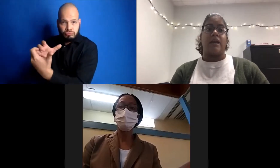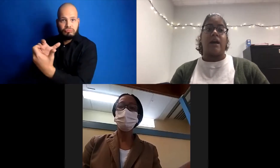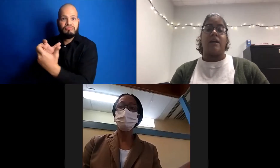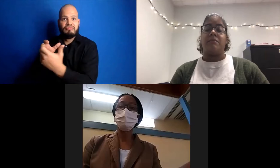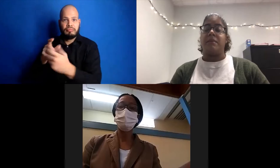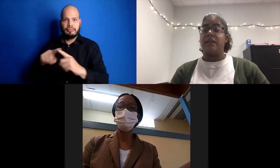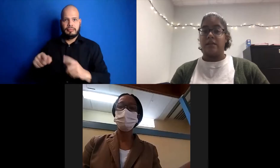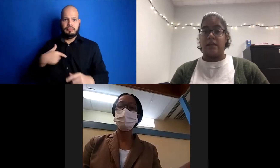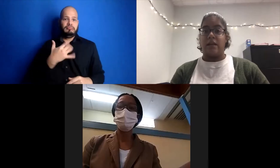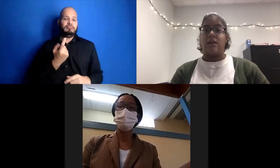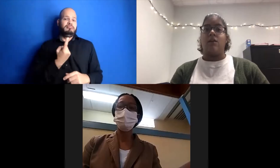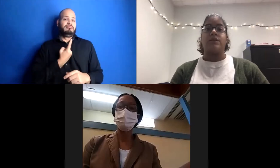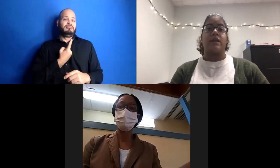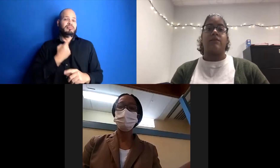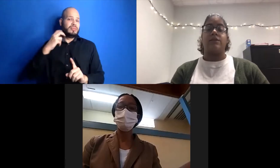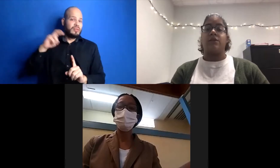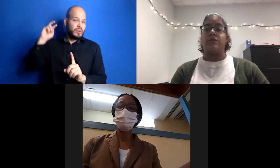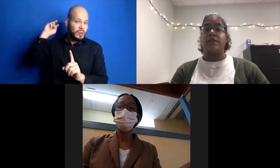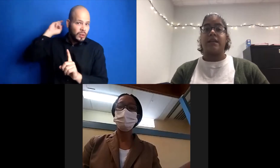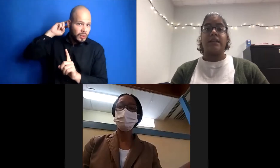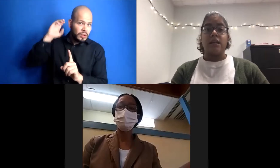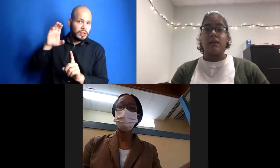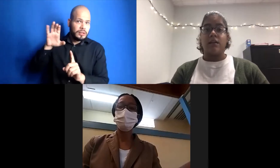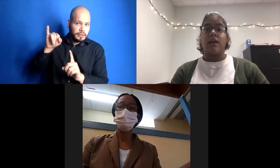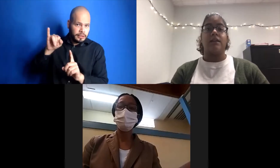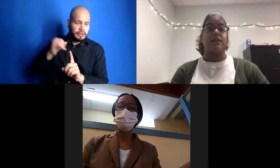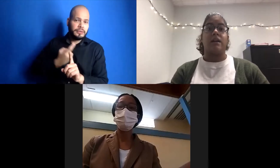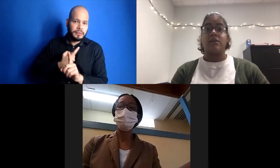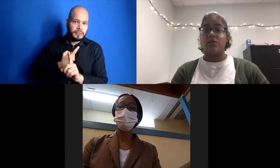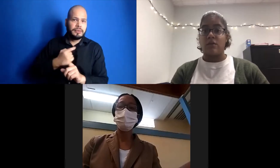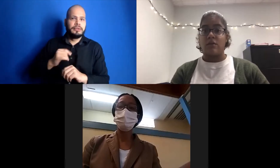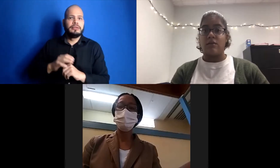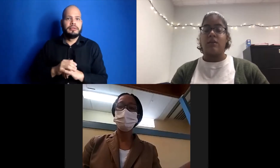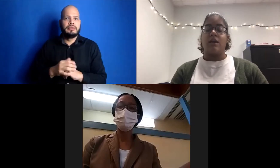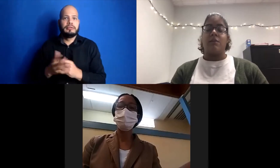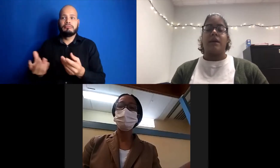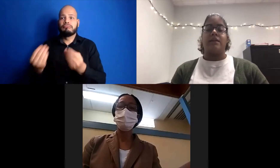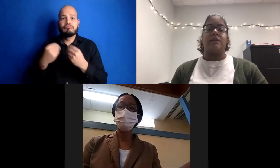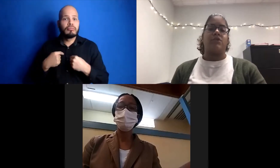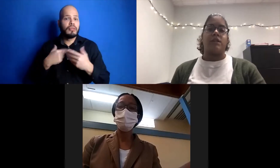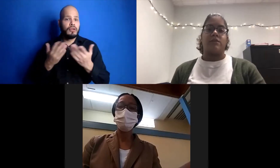I immediately was given the services I needed and did not struggle but I ended up transferring